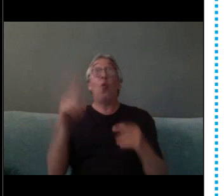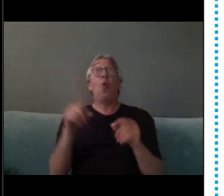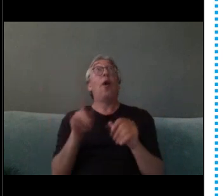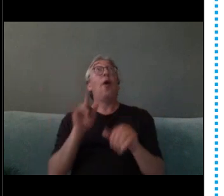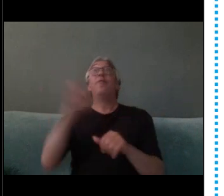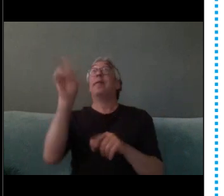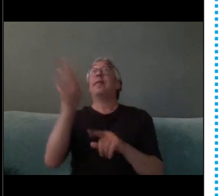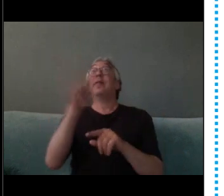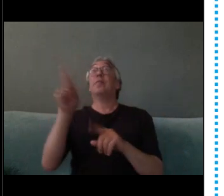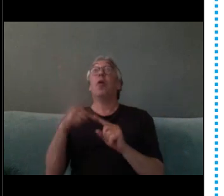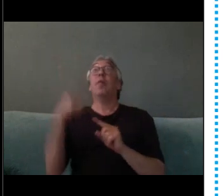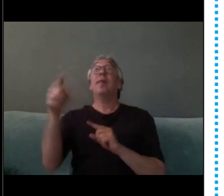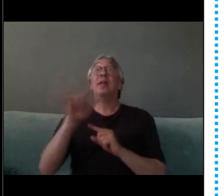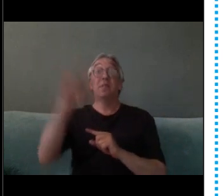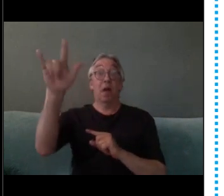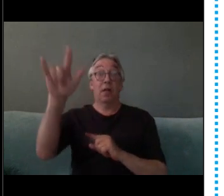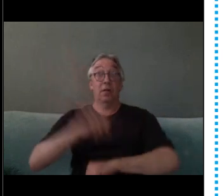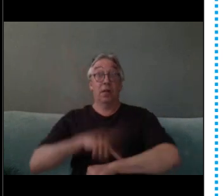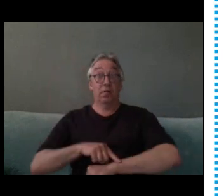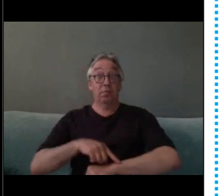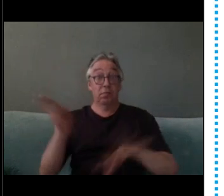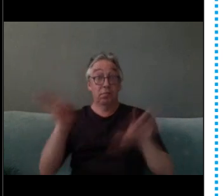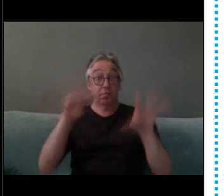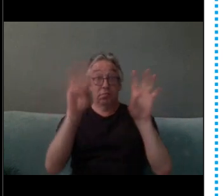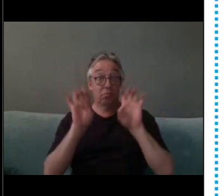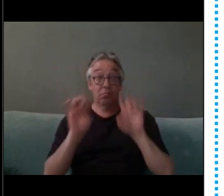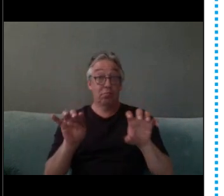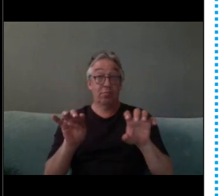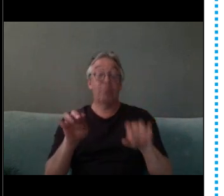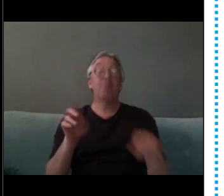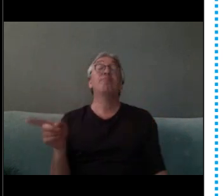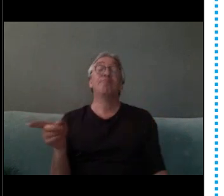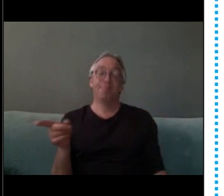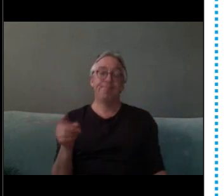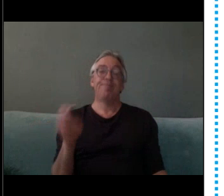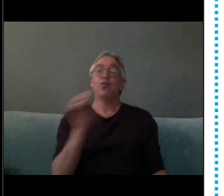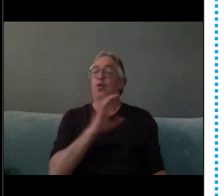you can also be offered rerouting at a later date of your convenience.